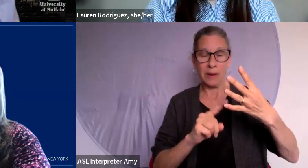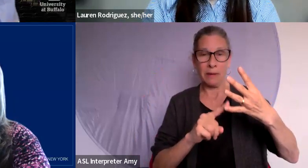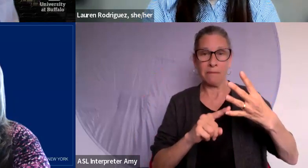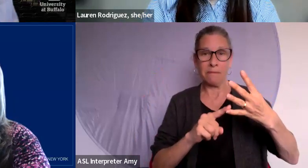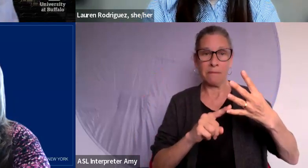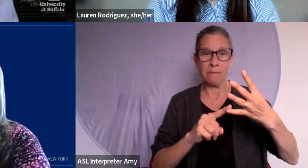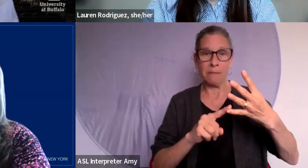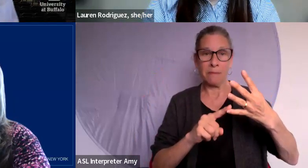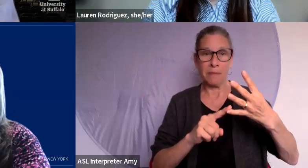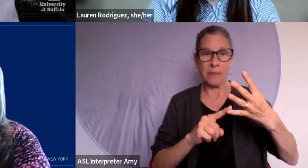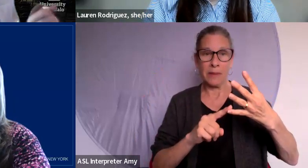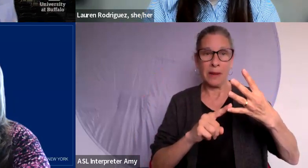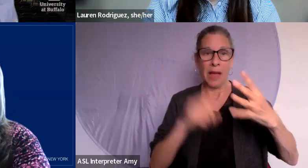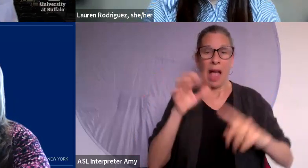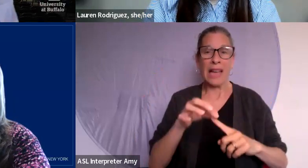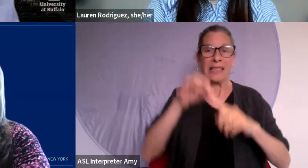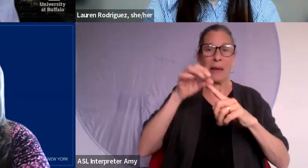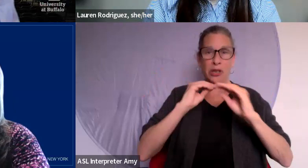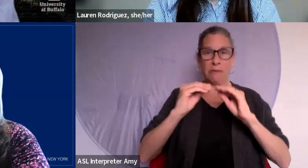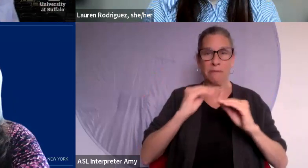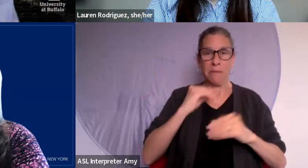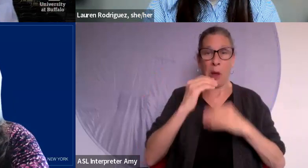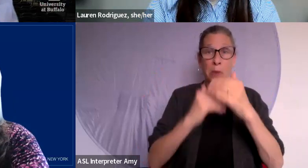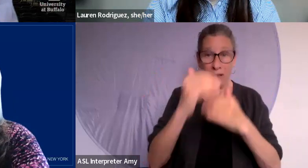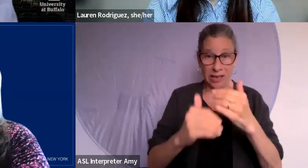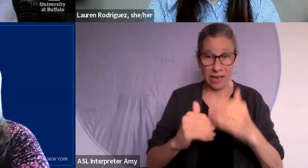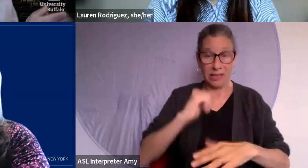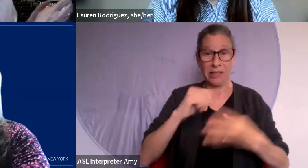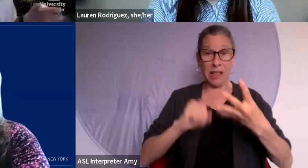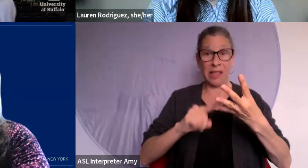request process, we do have a process in place that allows our